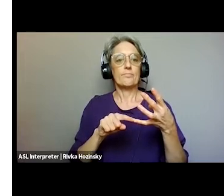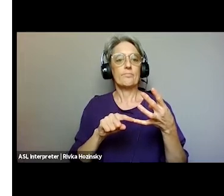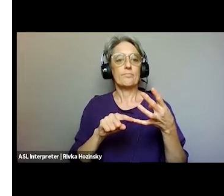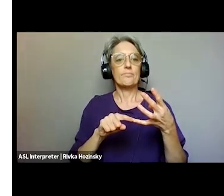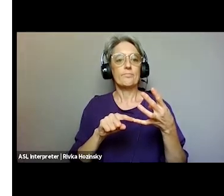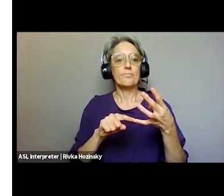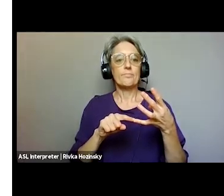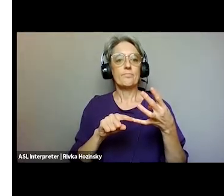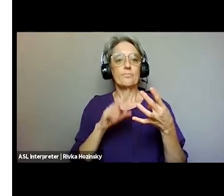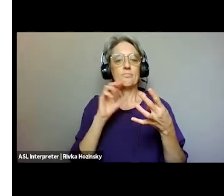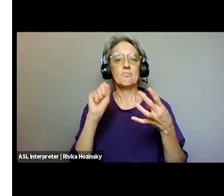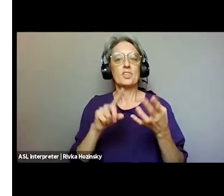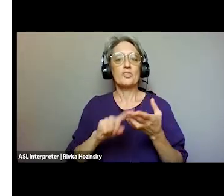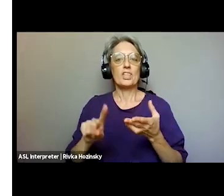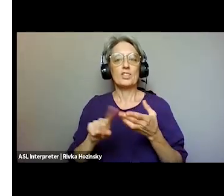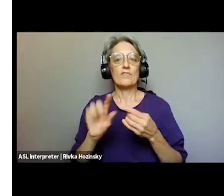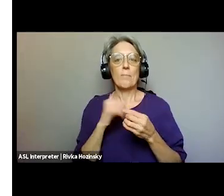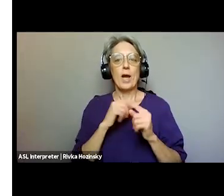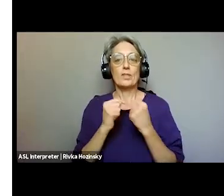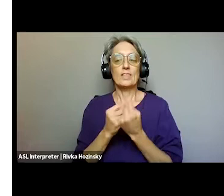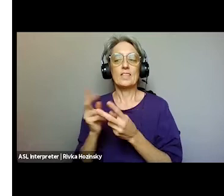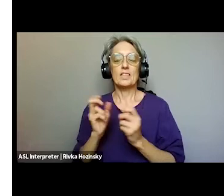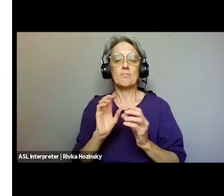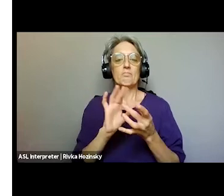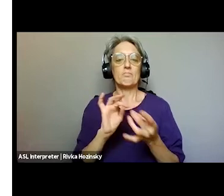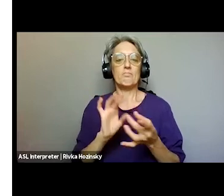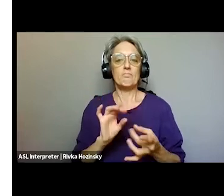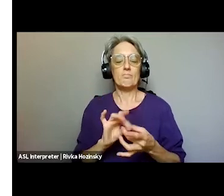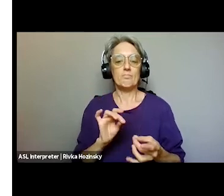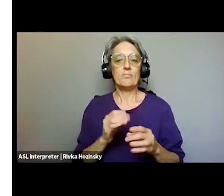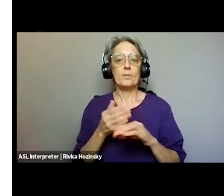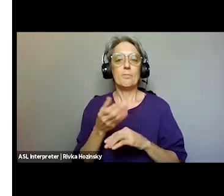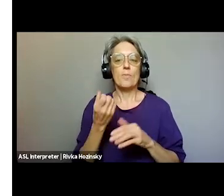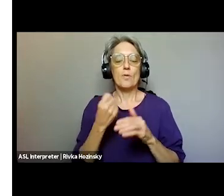research from our team looking at postpartum healthcare experiences. We heard some really